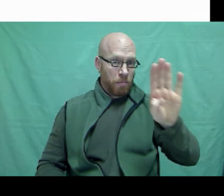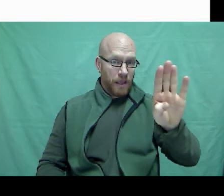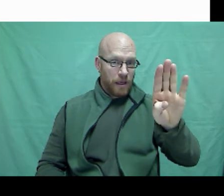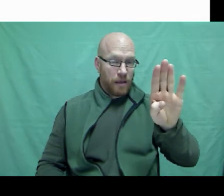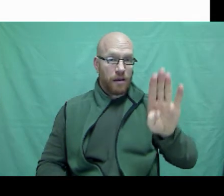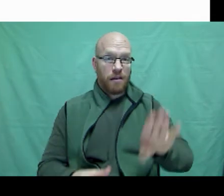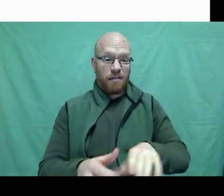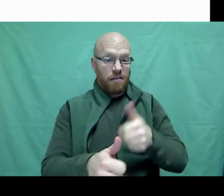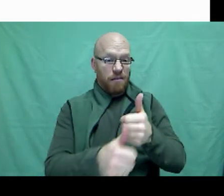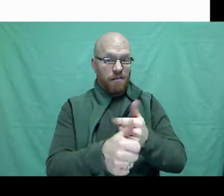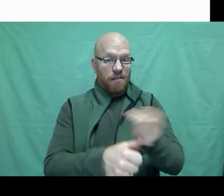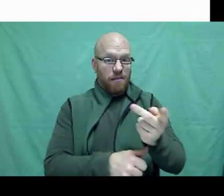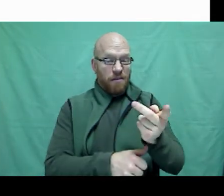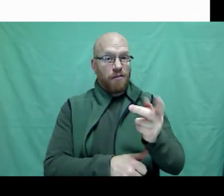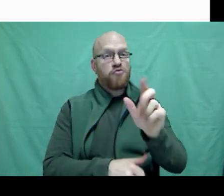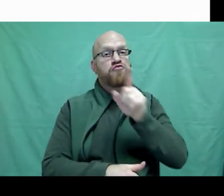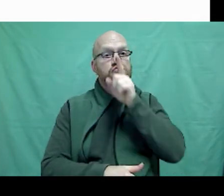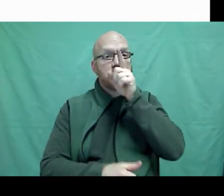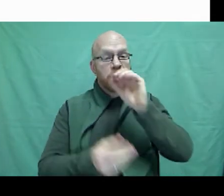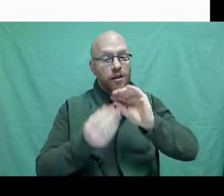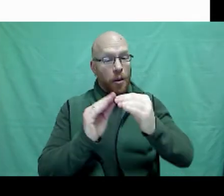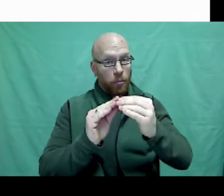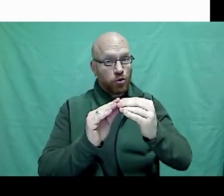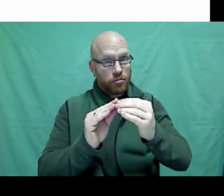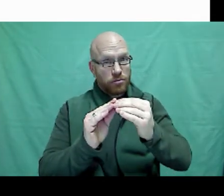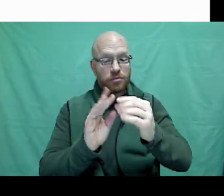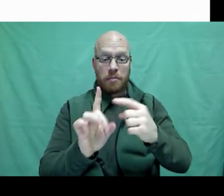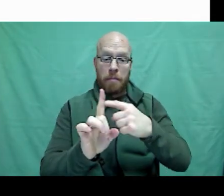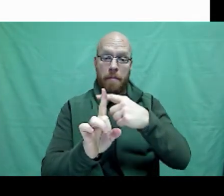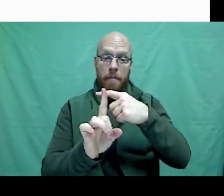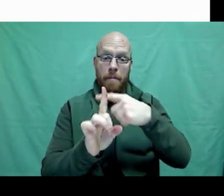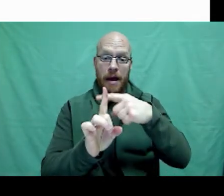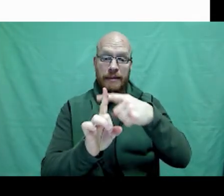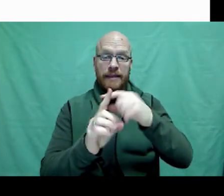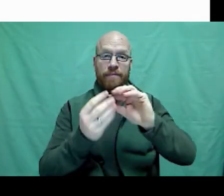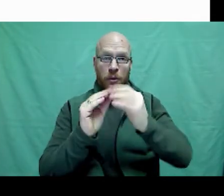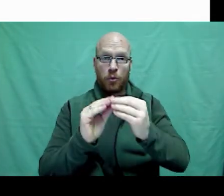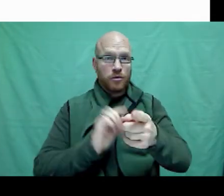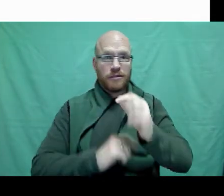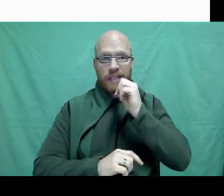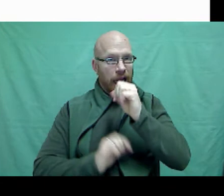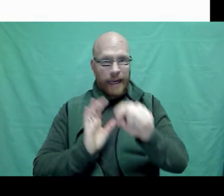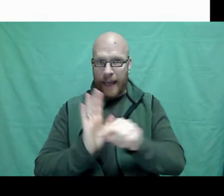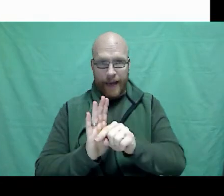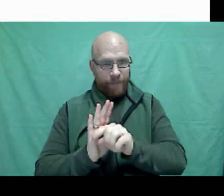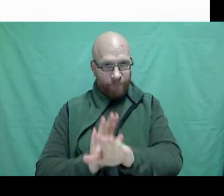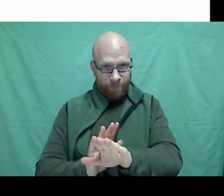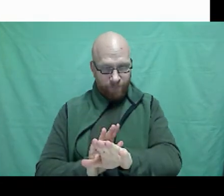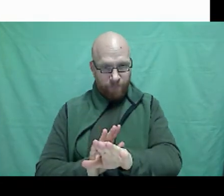of "a" and the square root of "b." They are positive numbers also; they're not negative numbers.